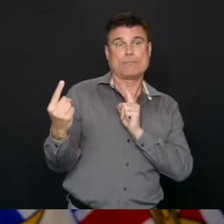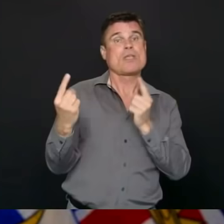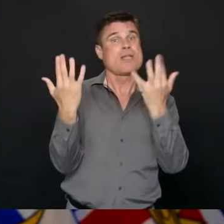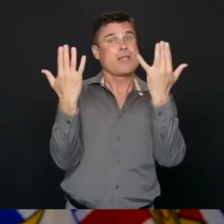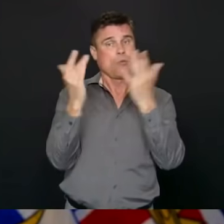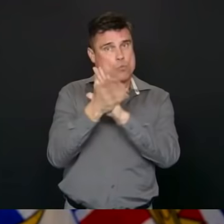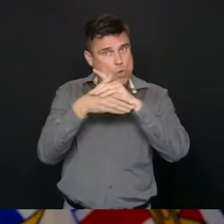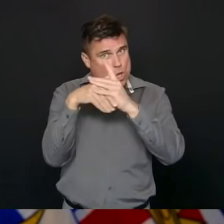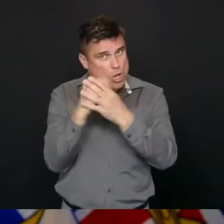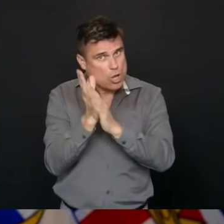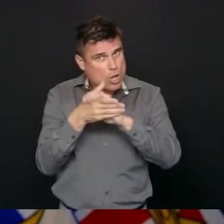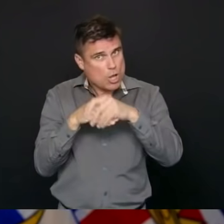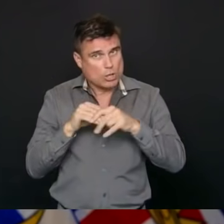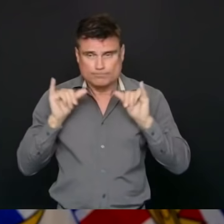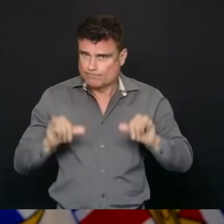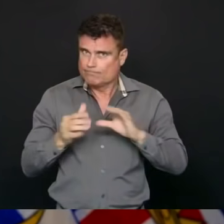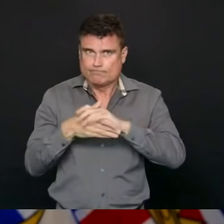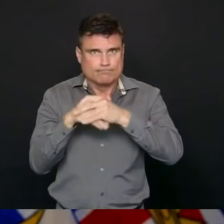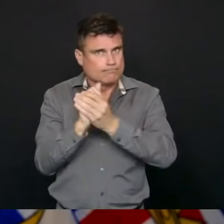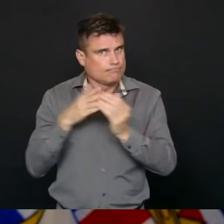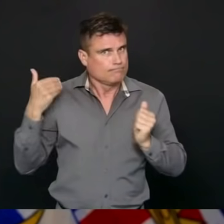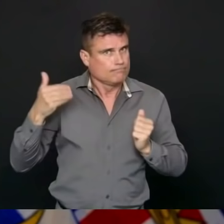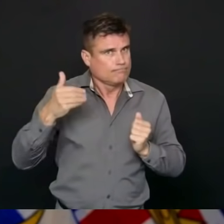washing of our hands, avoiding non-